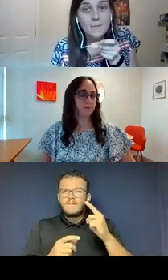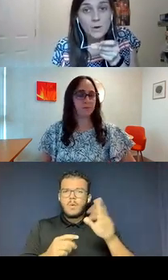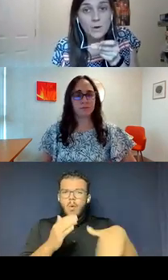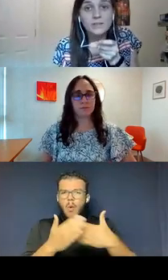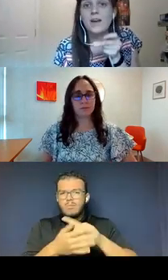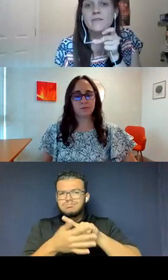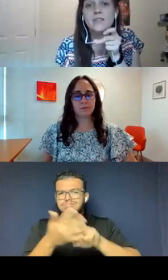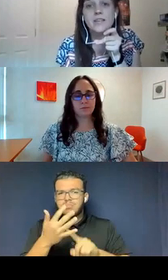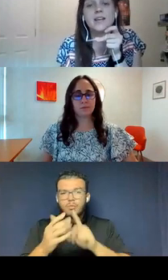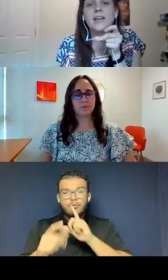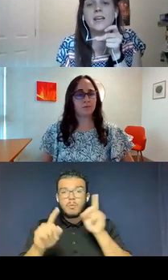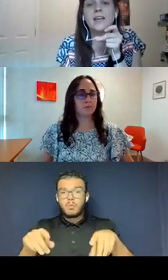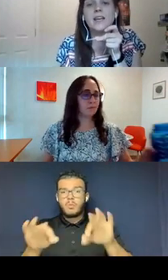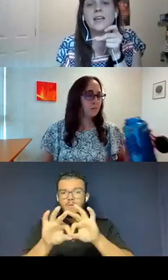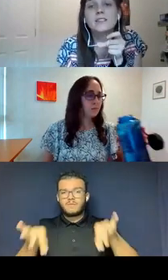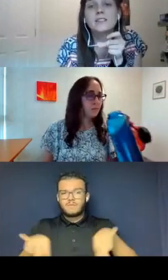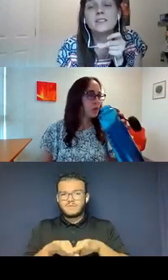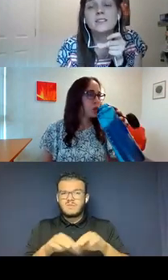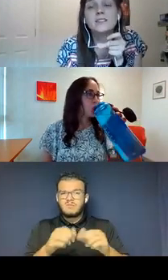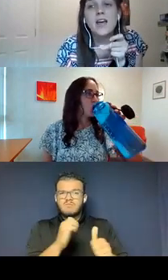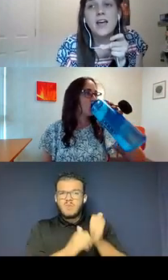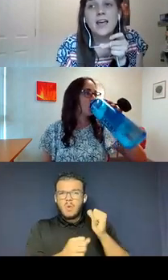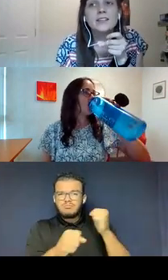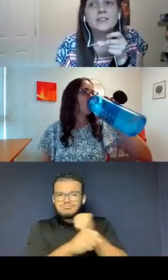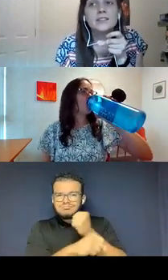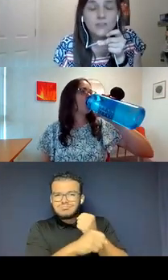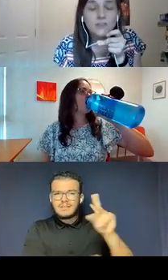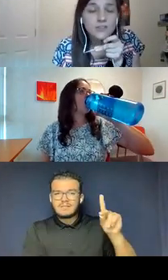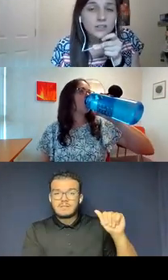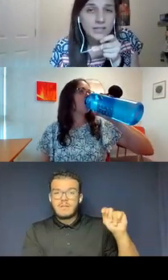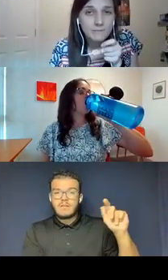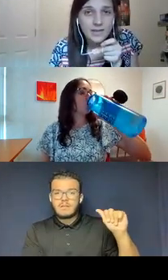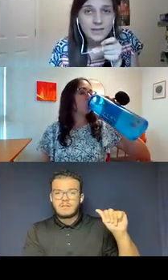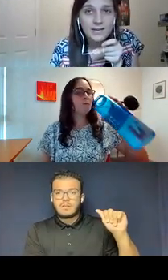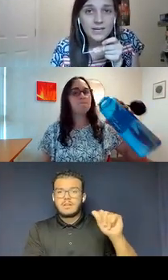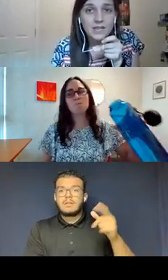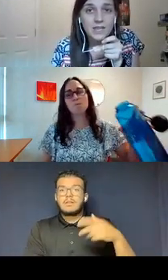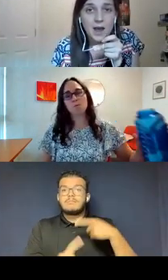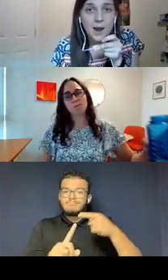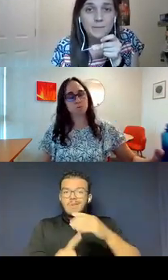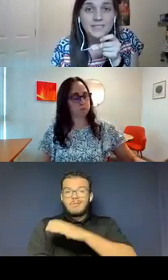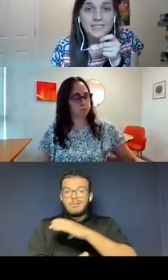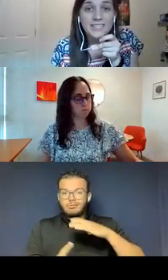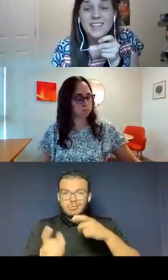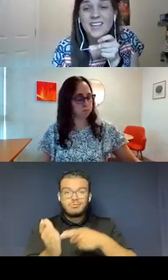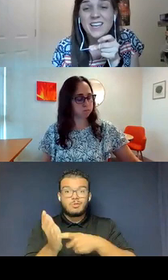most of the data in those sections is congressionally mandated data that you